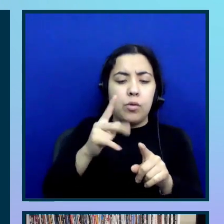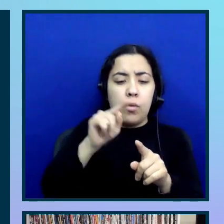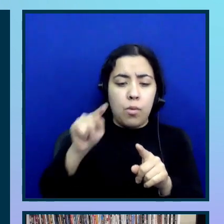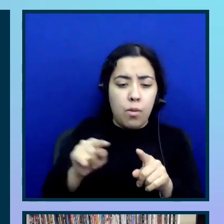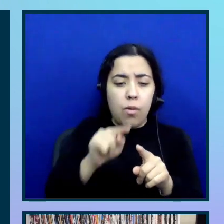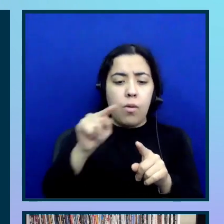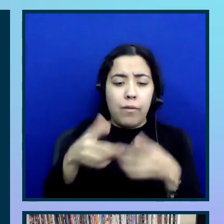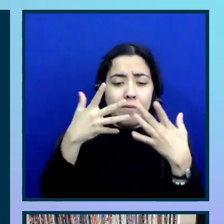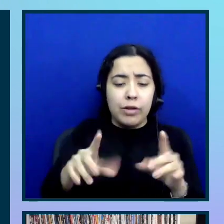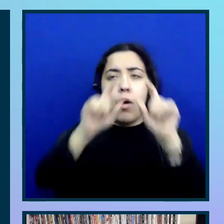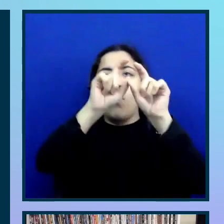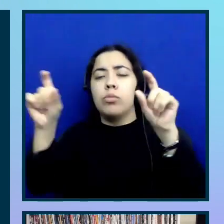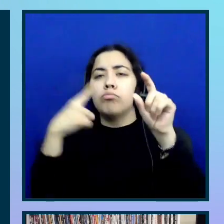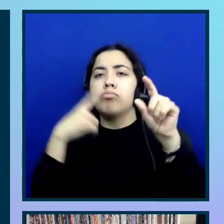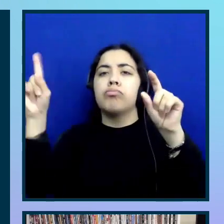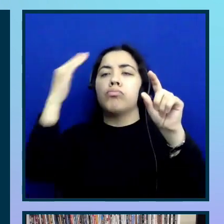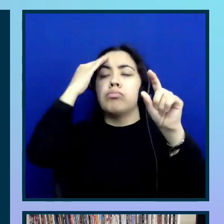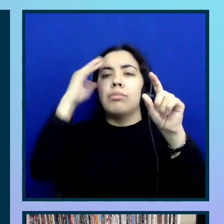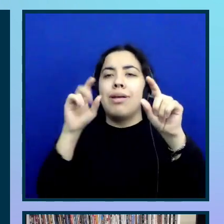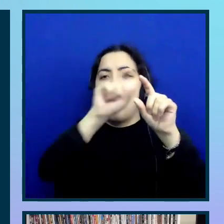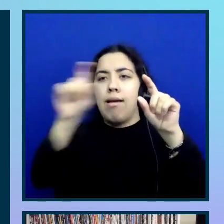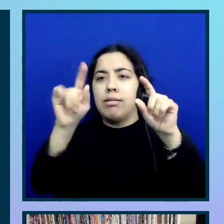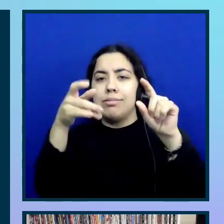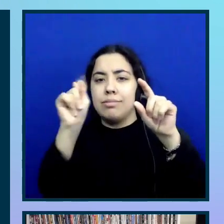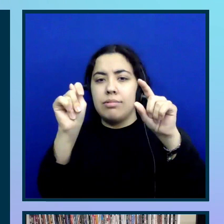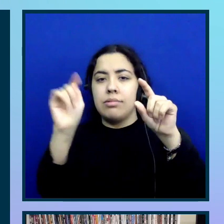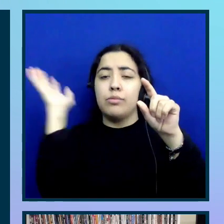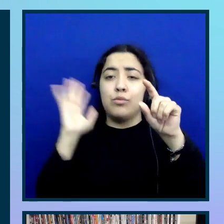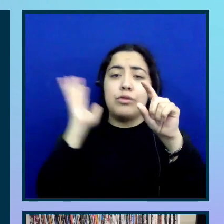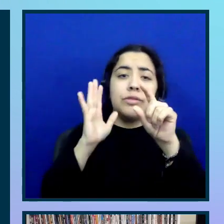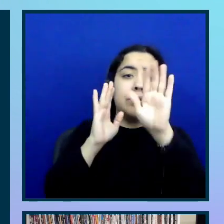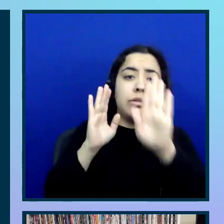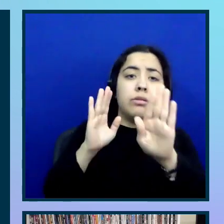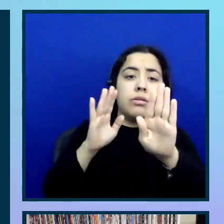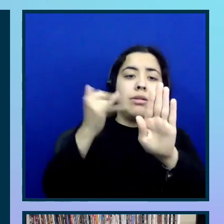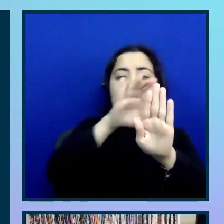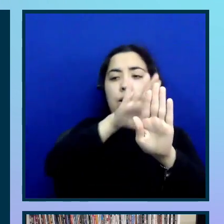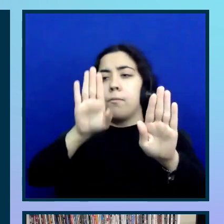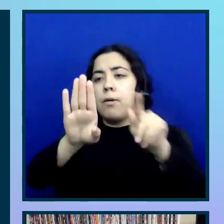It announces the heading text and focus shifts from the previous control to the new view.